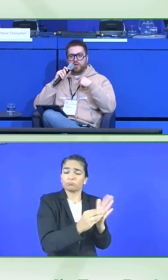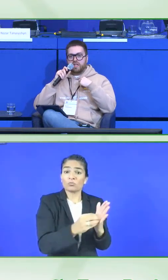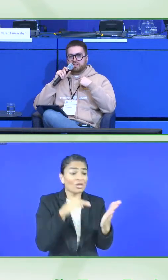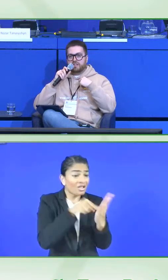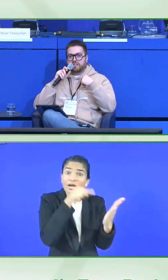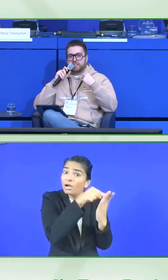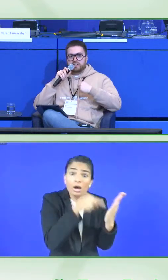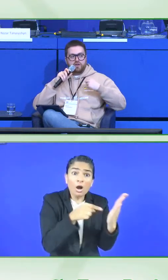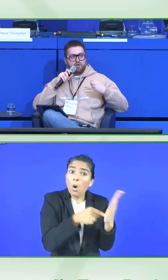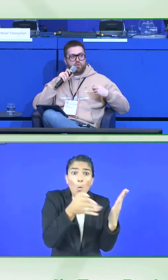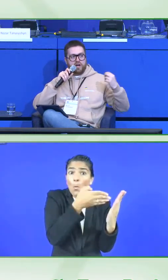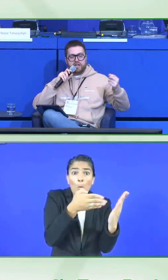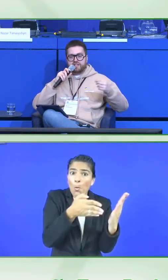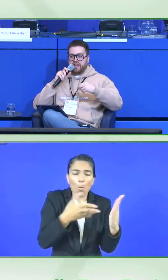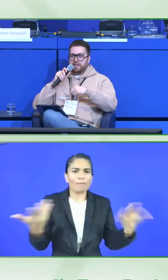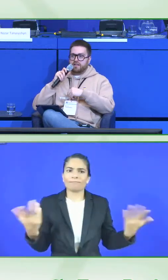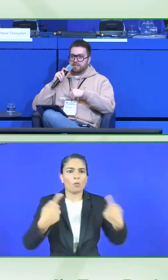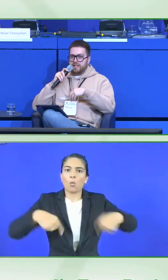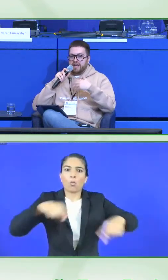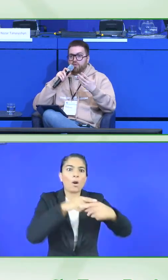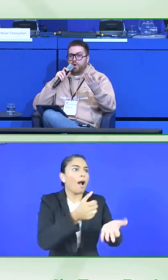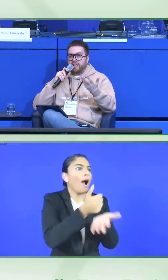It is also a subsystem of exchanges, and other online information.